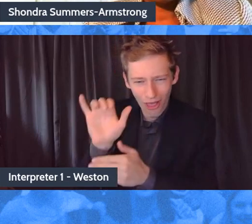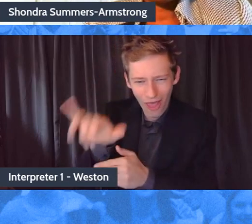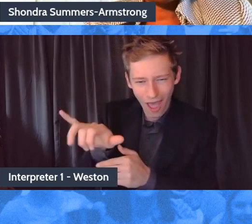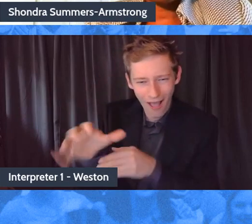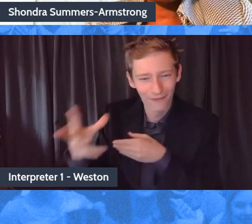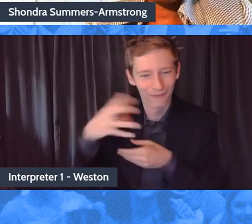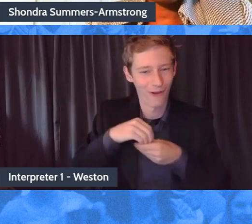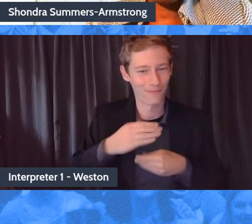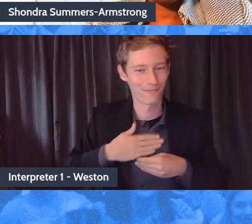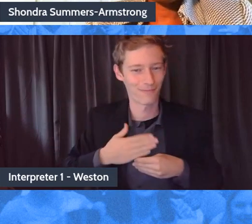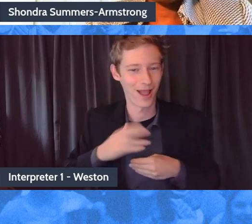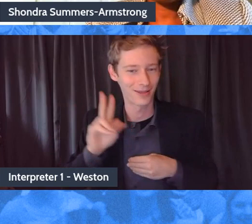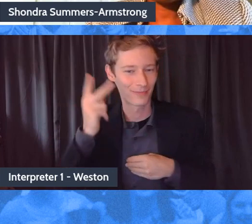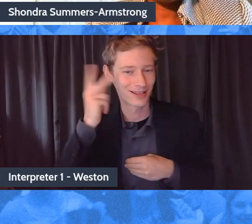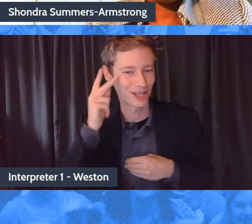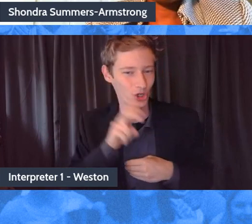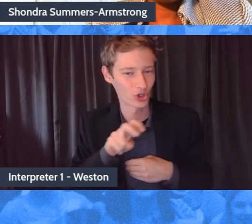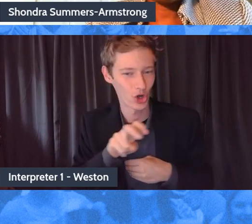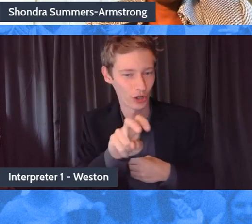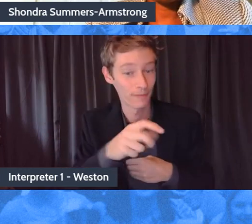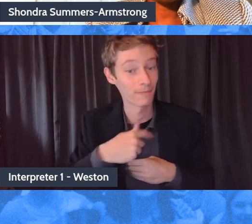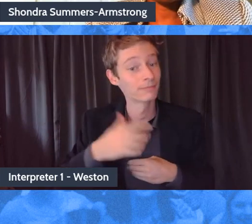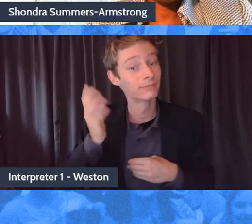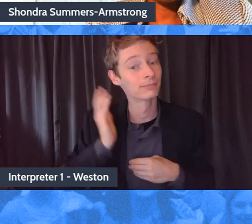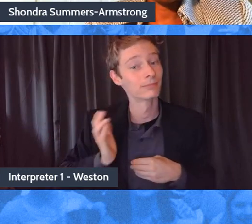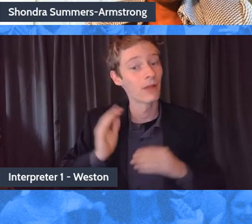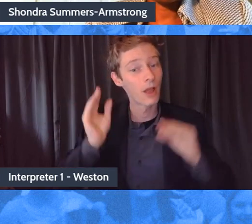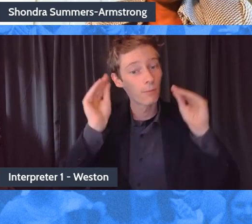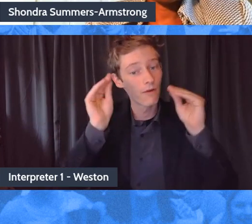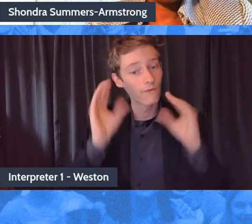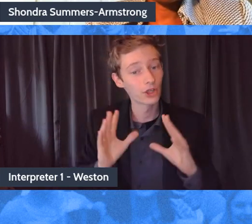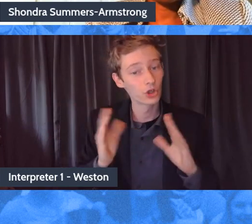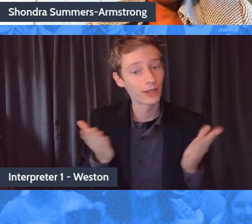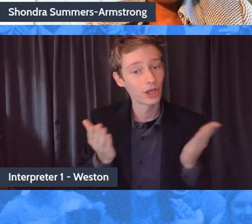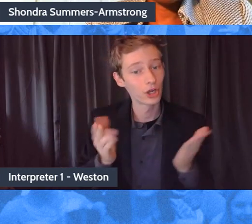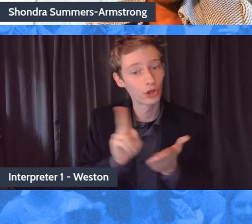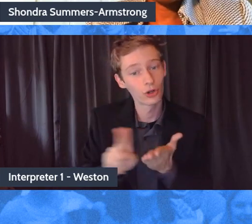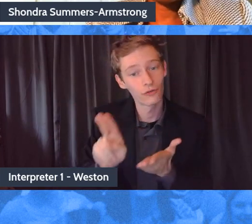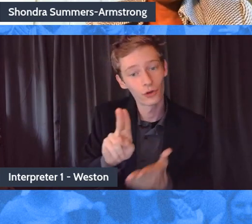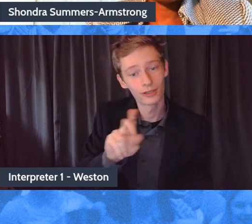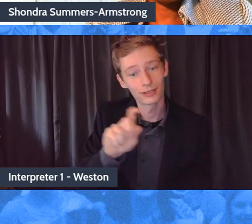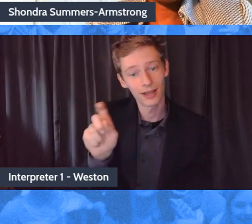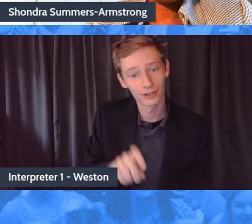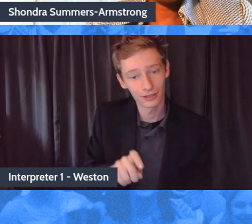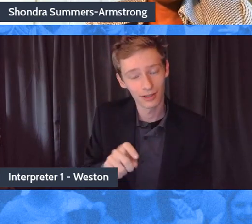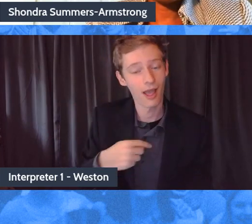but I was a professor at a university here in Texas, and I never, I had worked with a staffer,